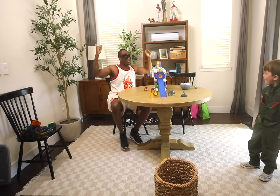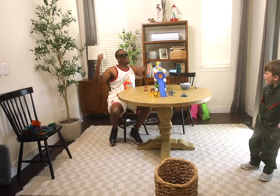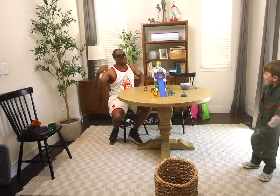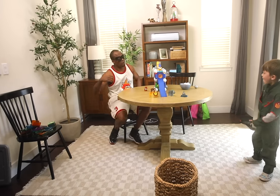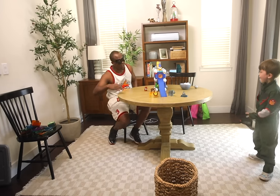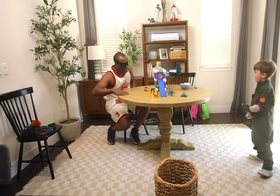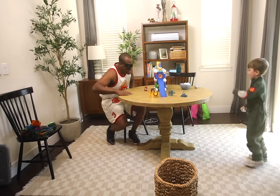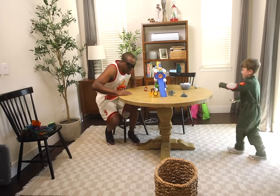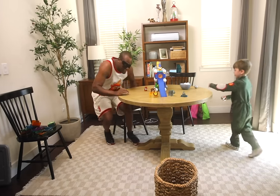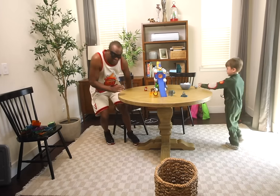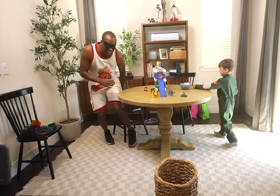Yes. Your turn, Wes. Your turn.